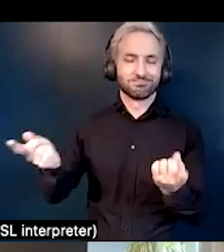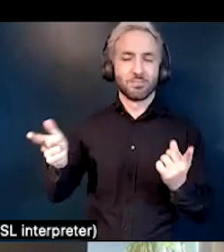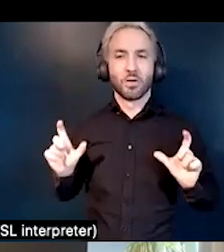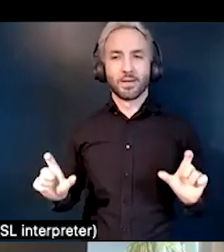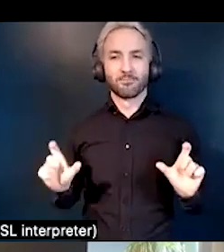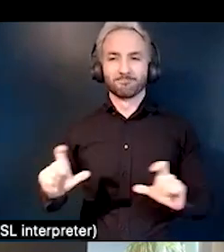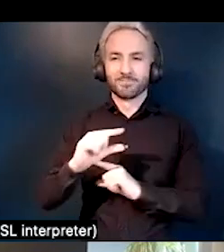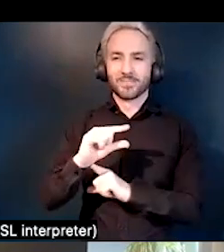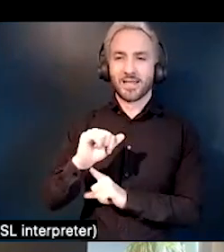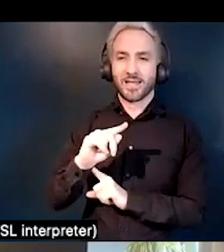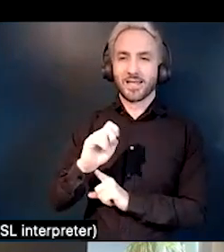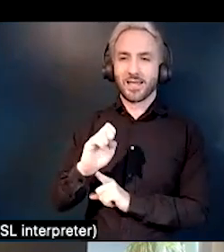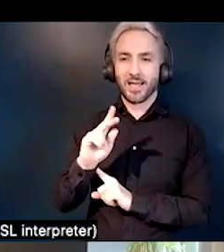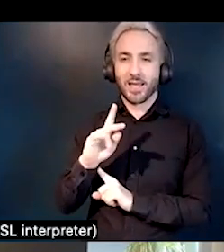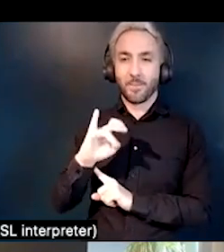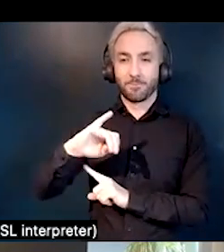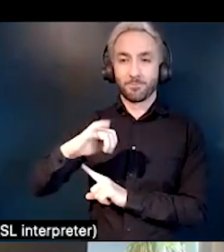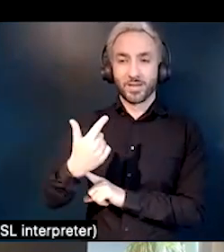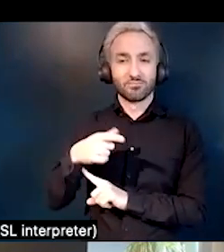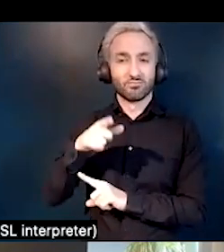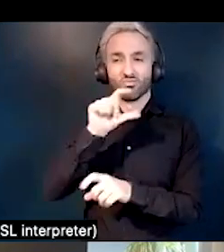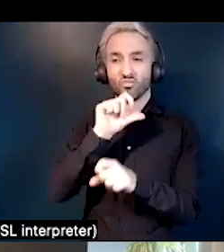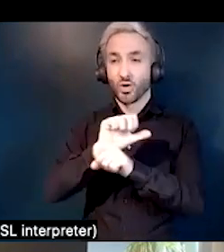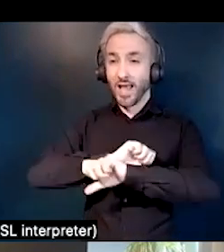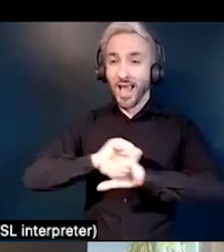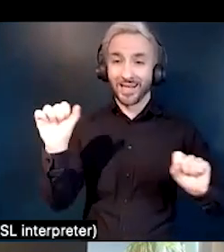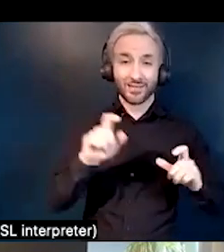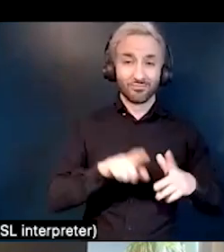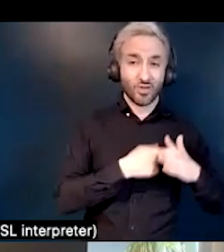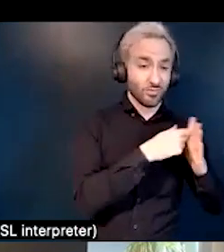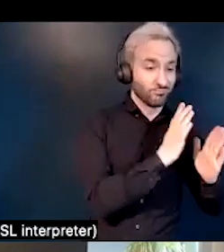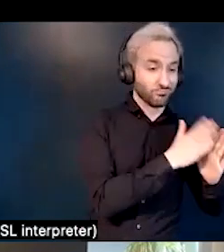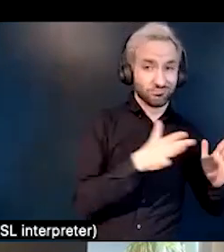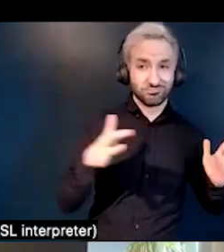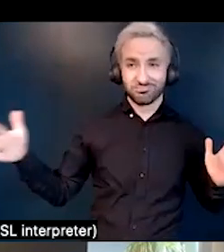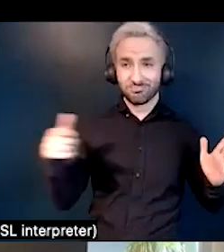any stage of the book supply chain carries a responsibility to serve readers by publishing,